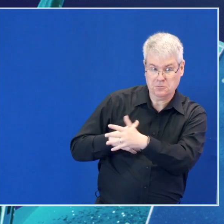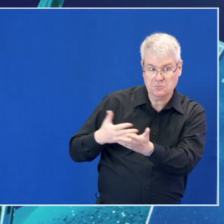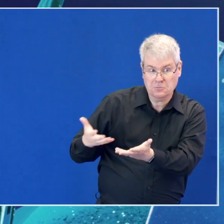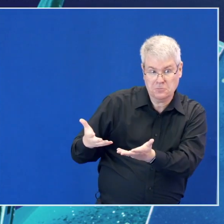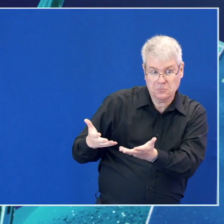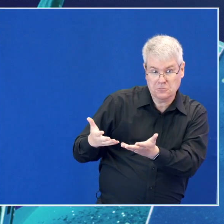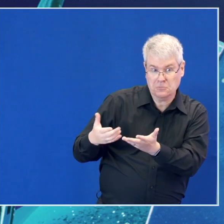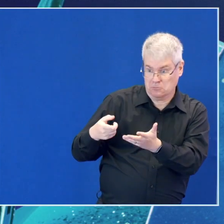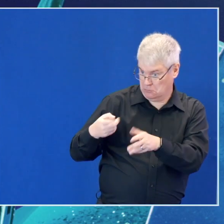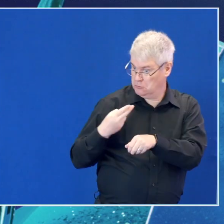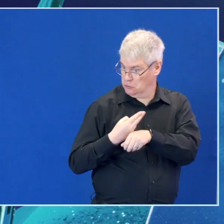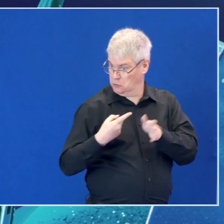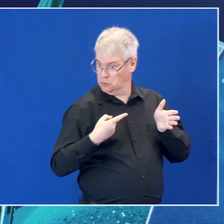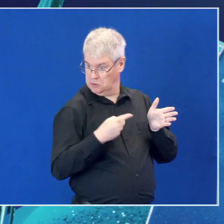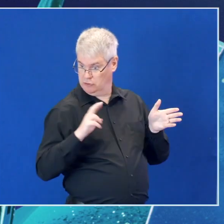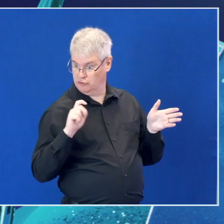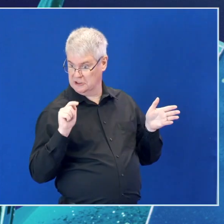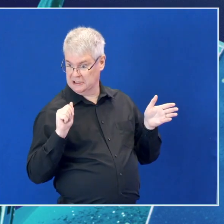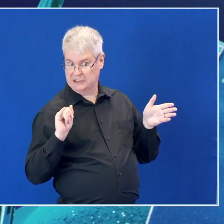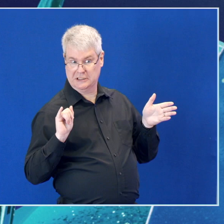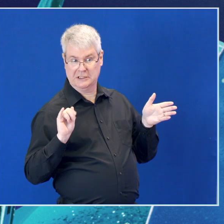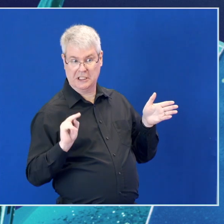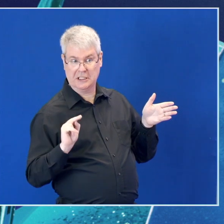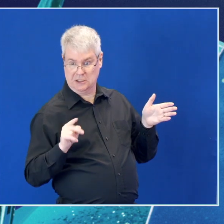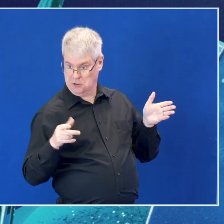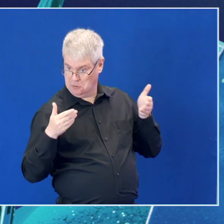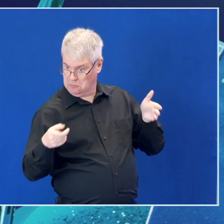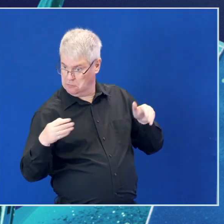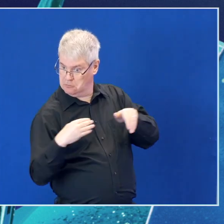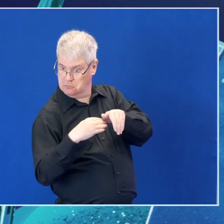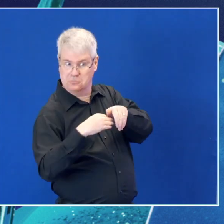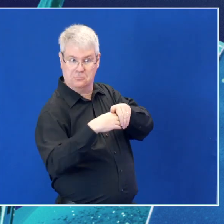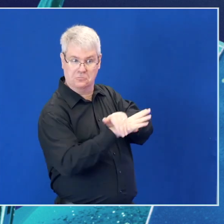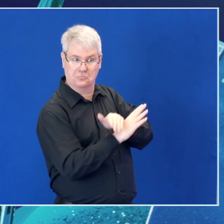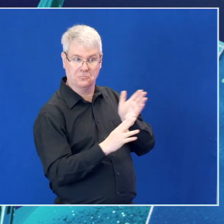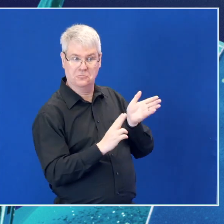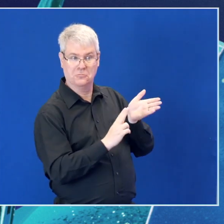Because you can log in and type in and say, these are the things